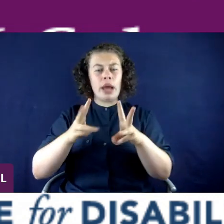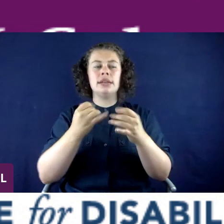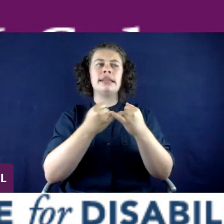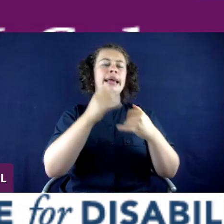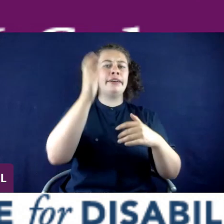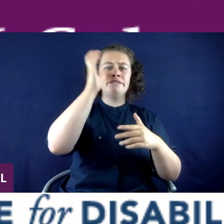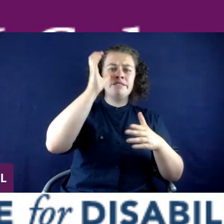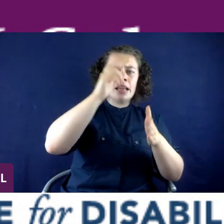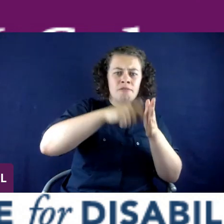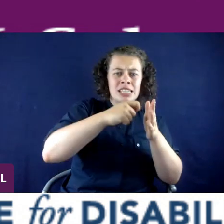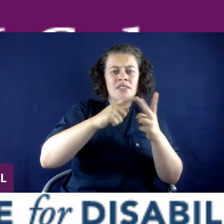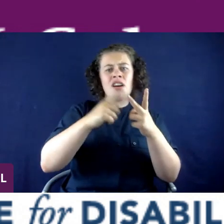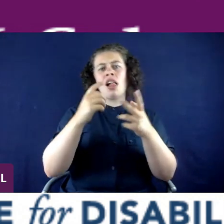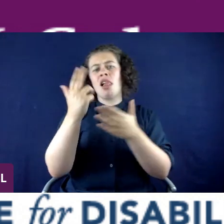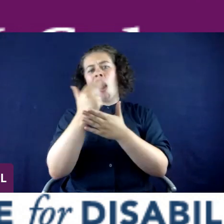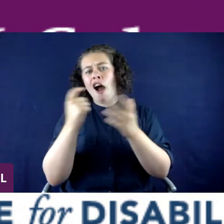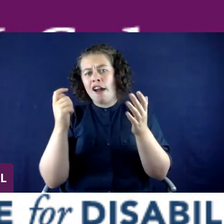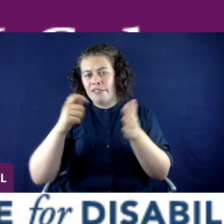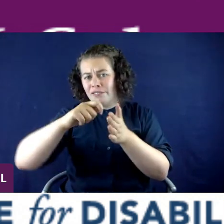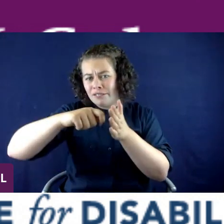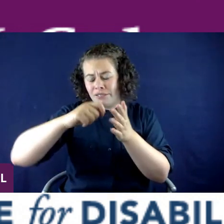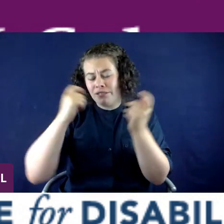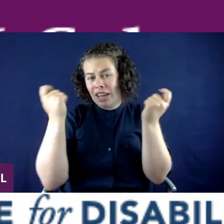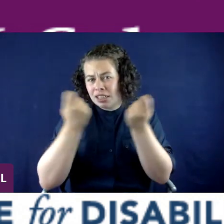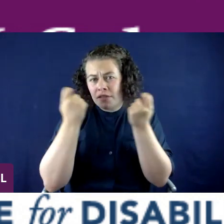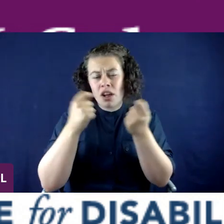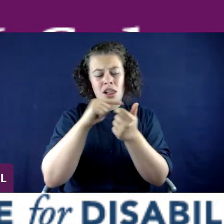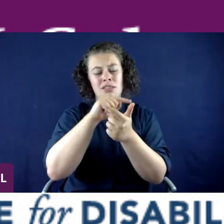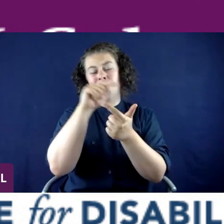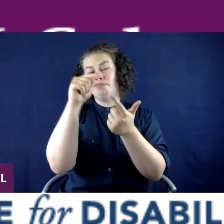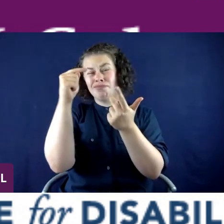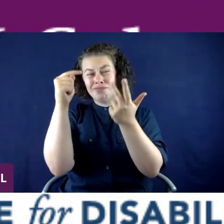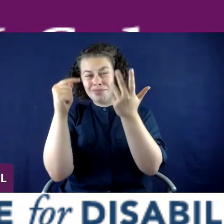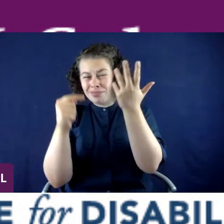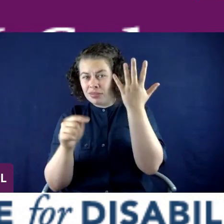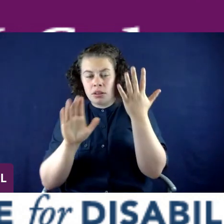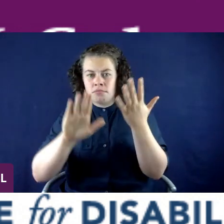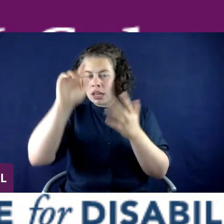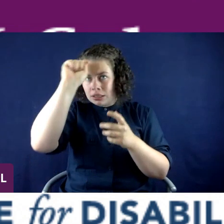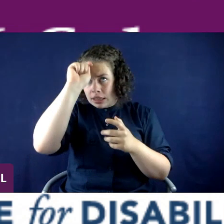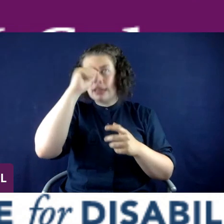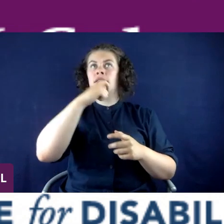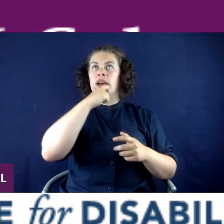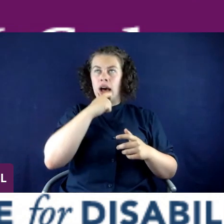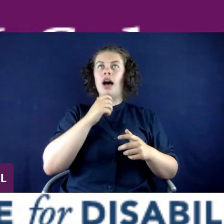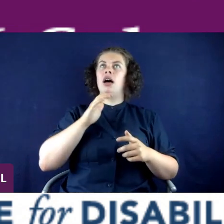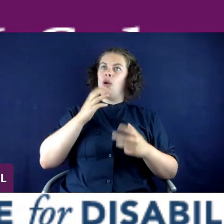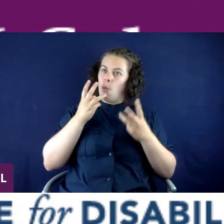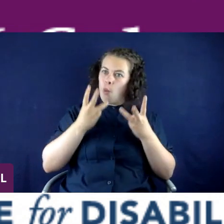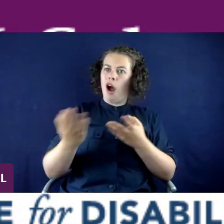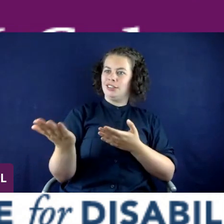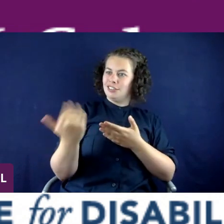definitely inclusion and programming, so again, there are many film festivals and art festivals that are running online so having